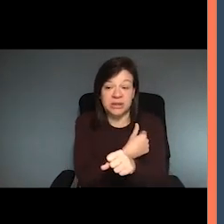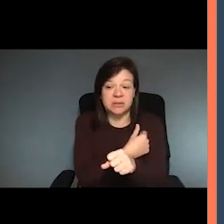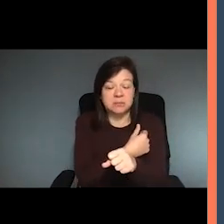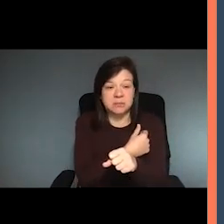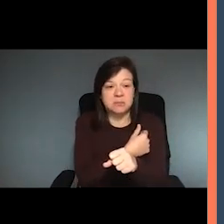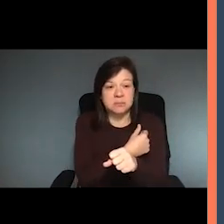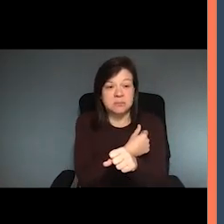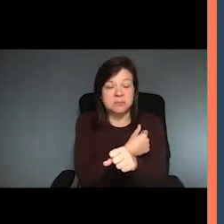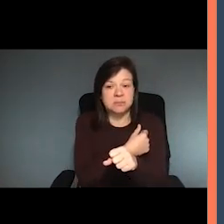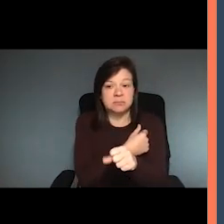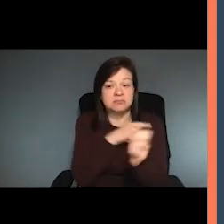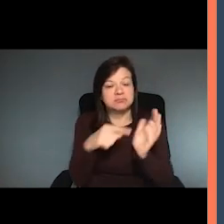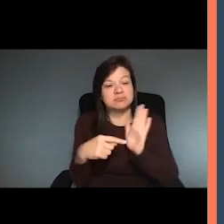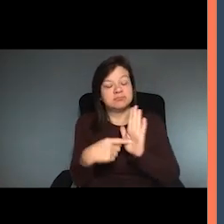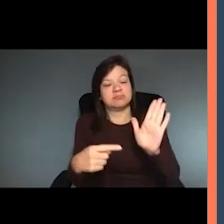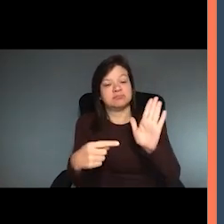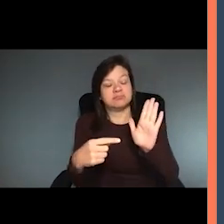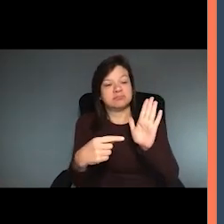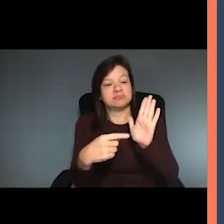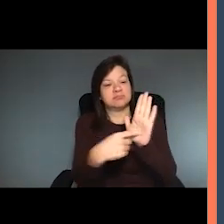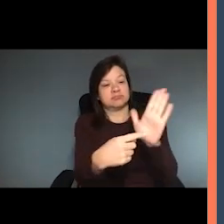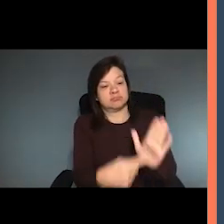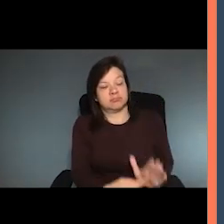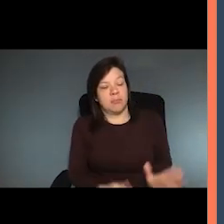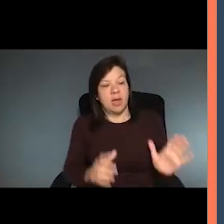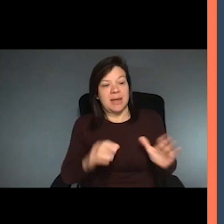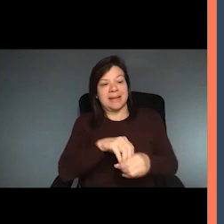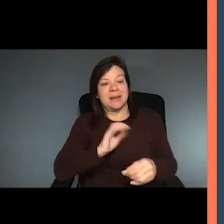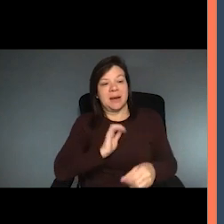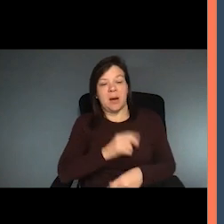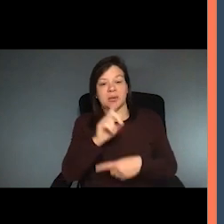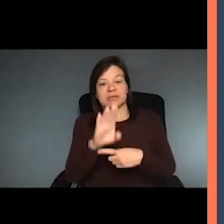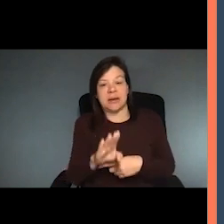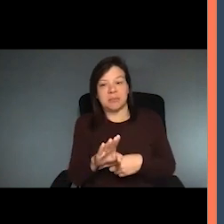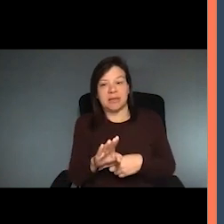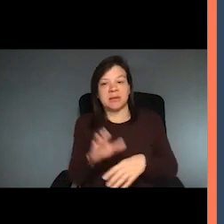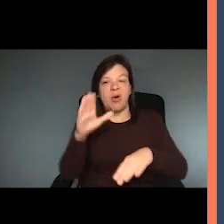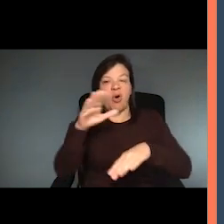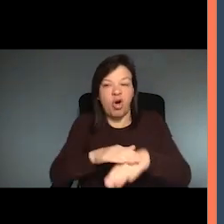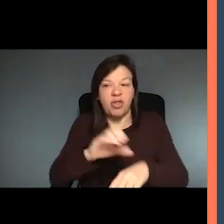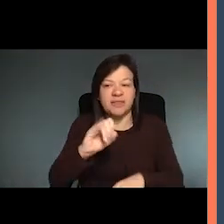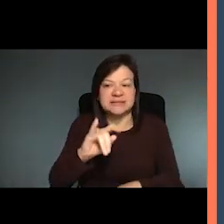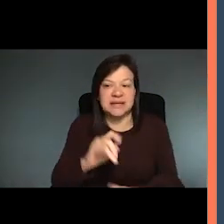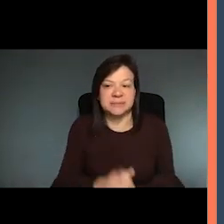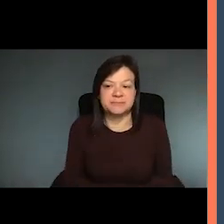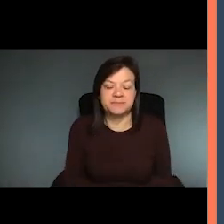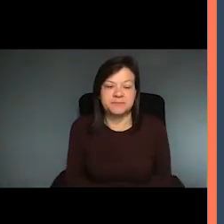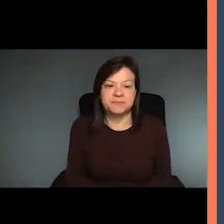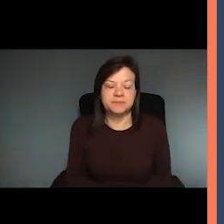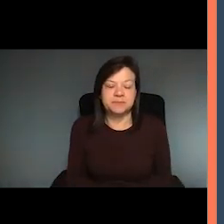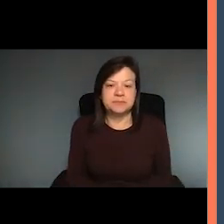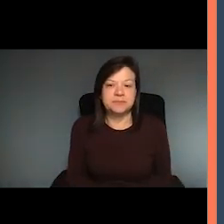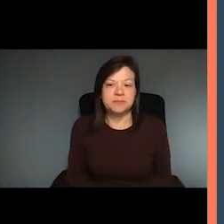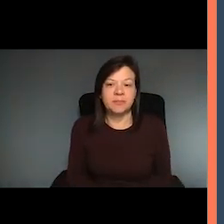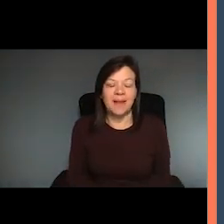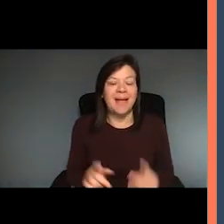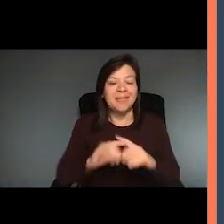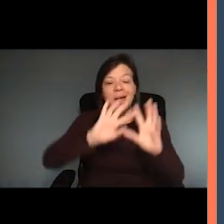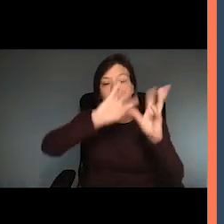IS IN OUR DATA BASE RIGHT NOW DIRECTLY ONTO THE SITE. AND, FINALLY, ALL IN ONE, CRM/CMS REPORTING, TAKING IN